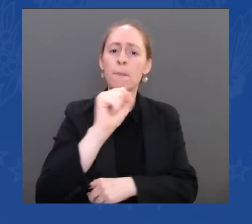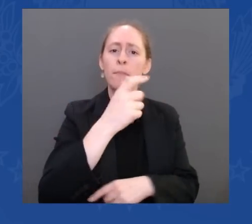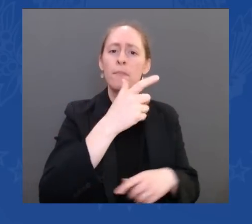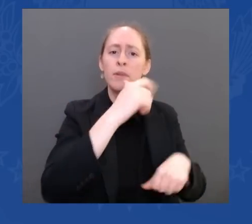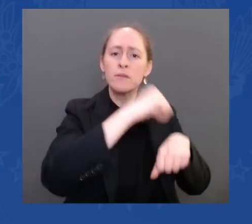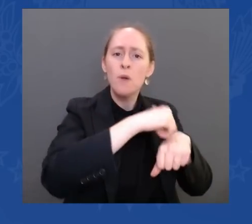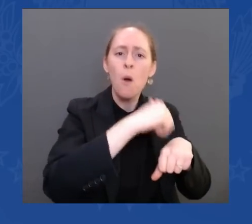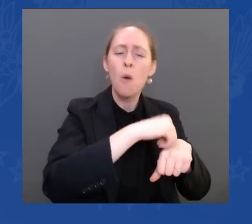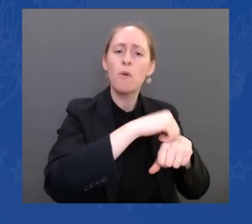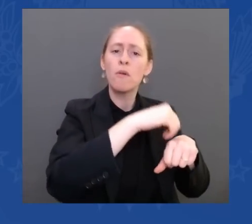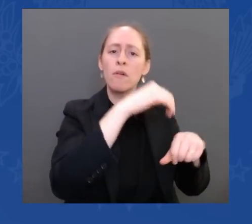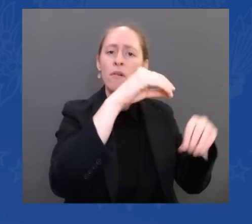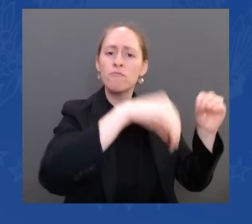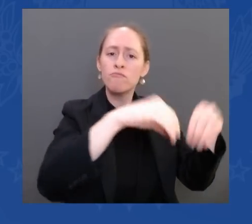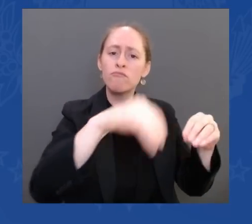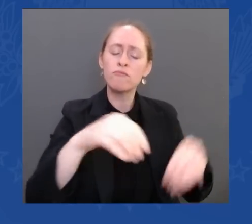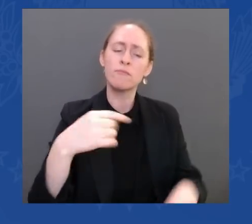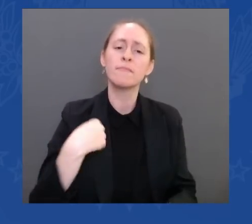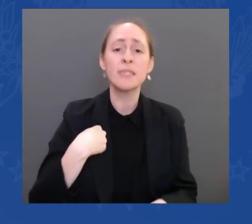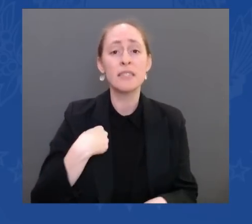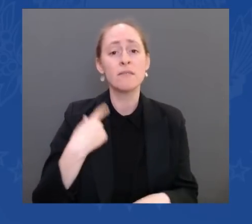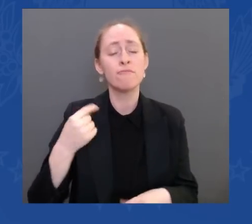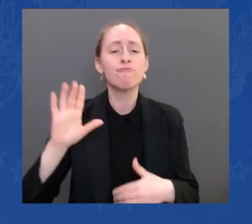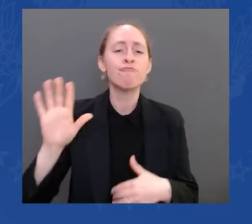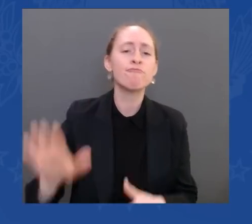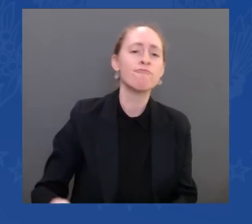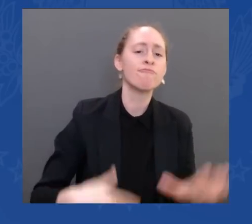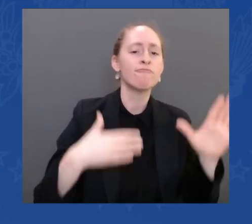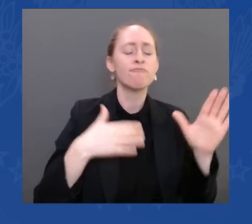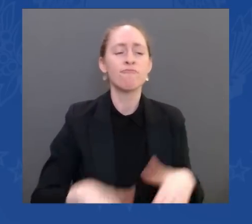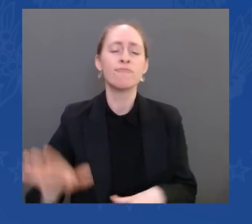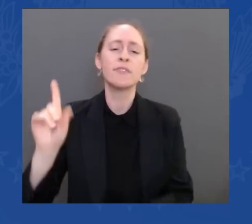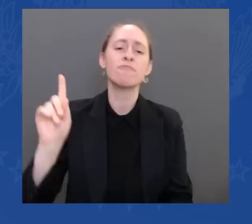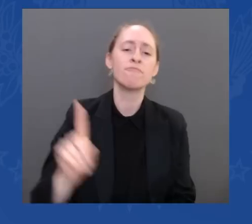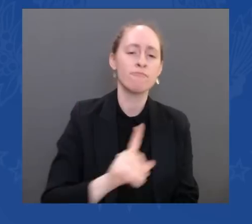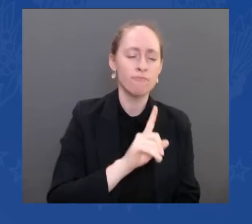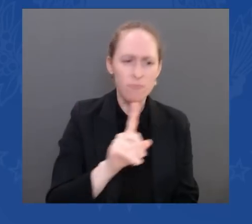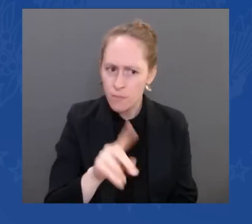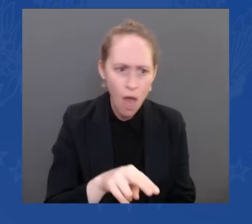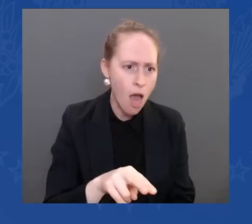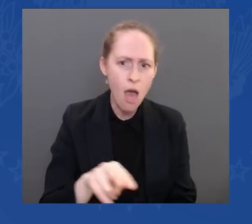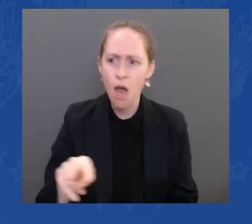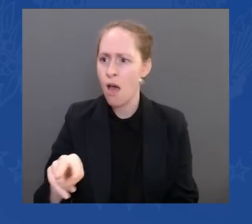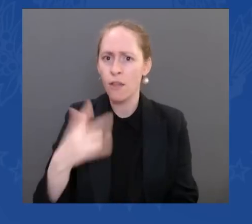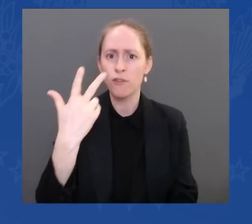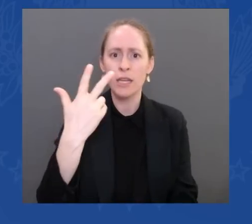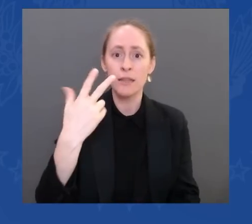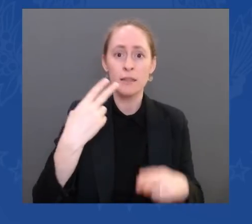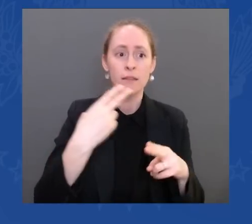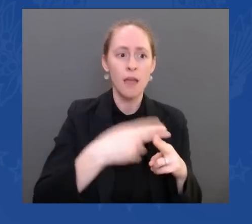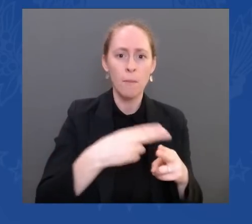A father and two sons who had died in the landing. And I was bent down,